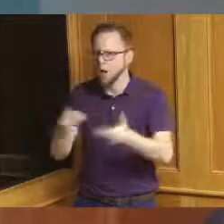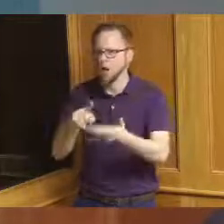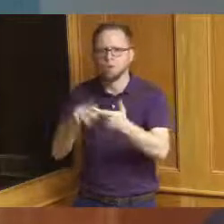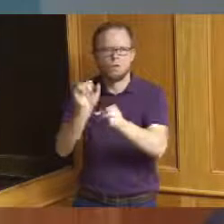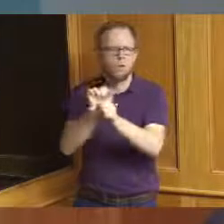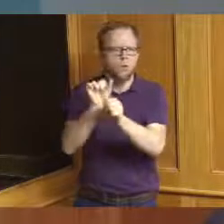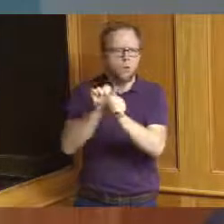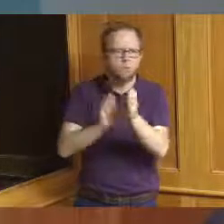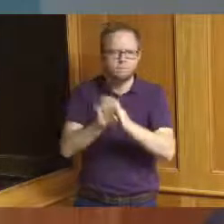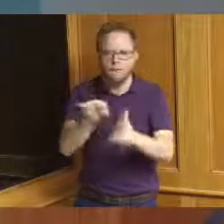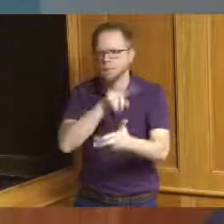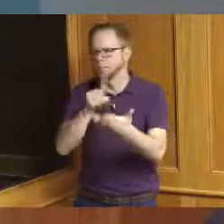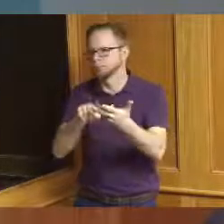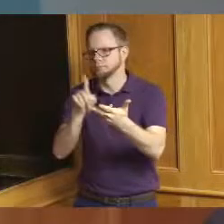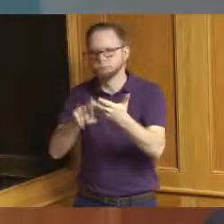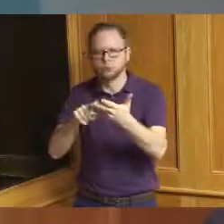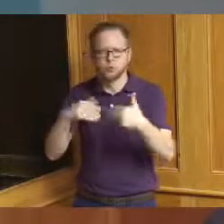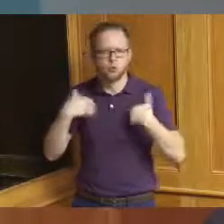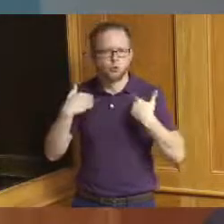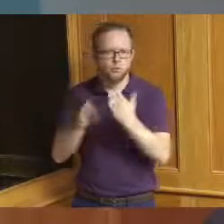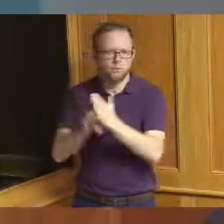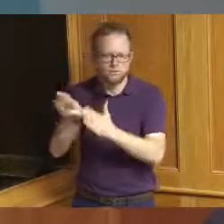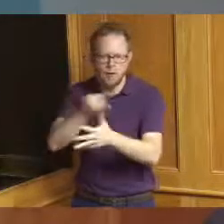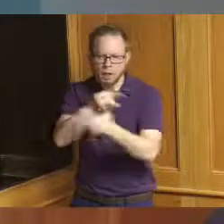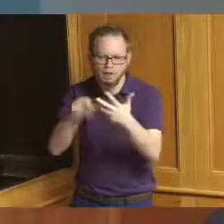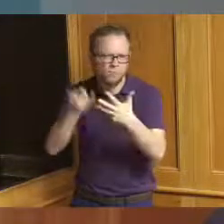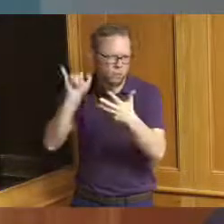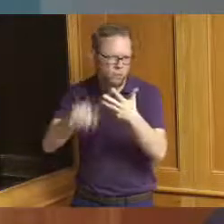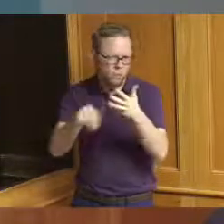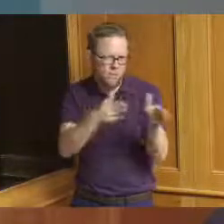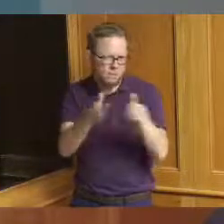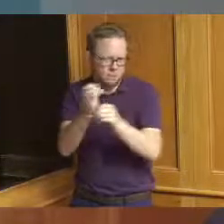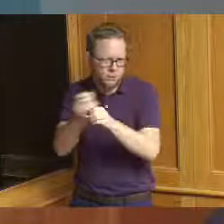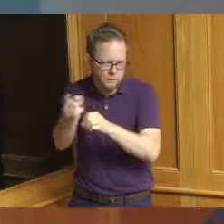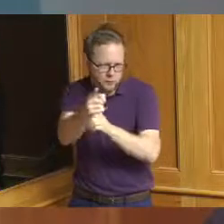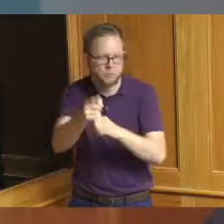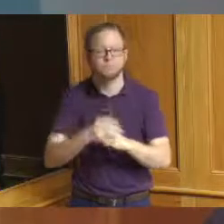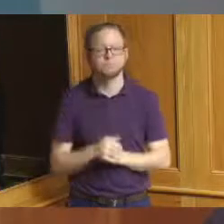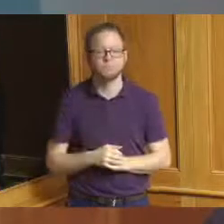plate for next year so i think we've put ourselves in a good position i think the staff has allowed